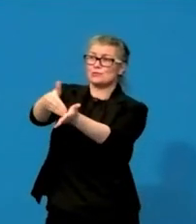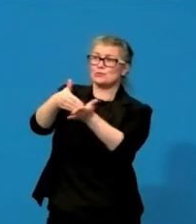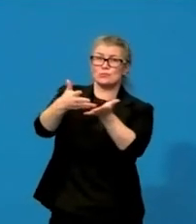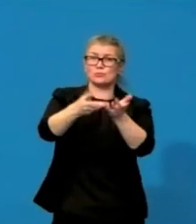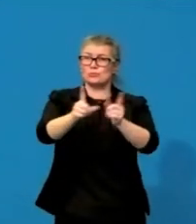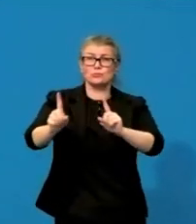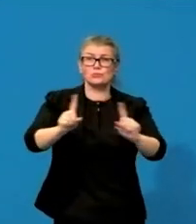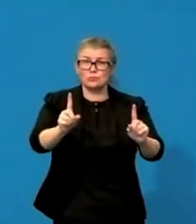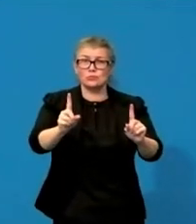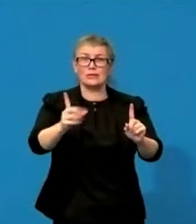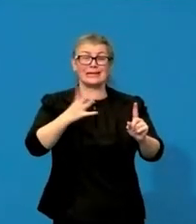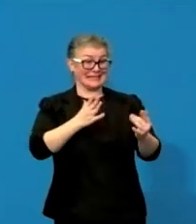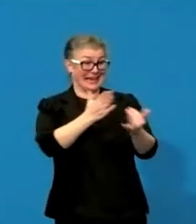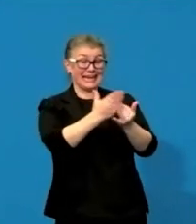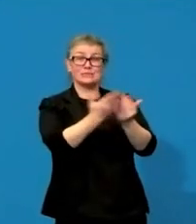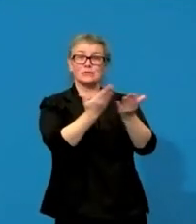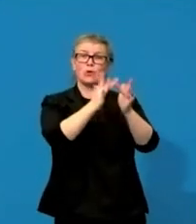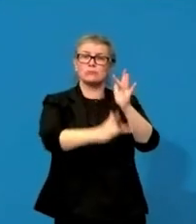finally, will discuss the issue of supported decision-making.